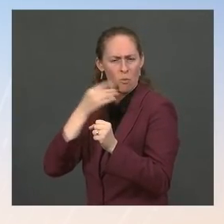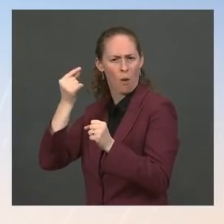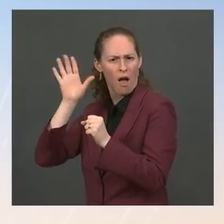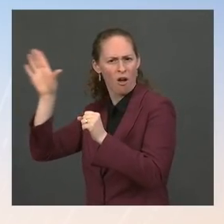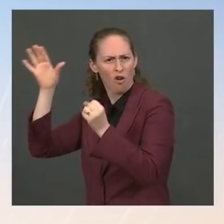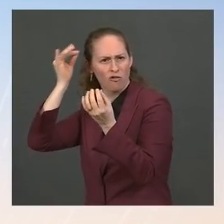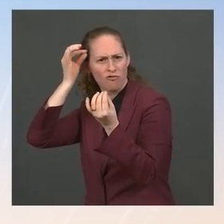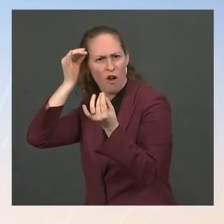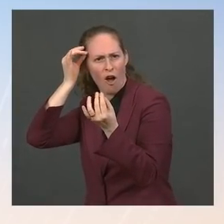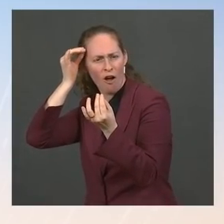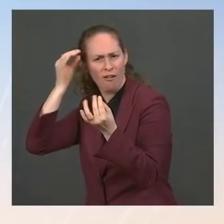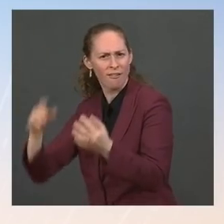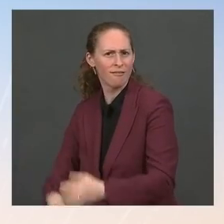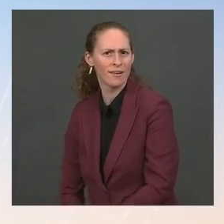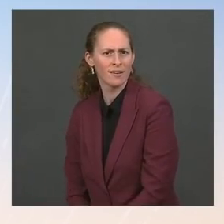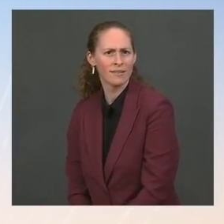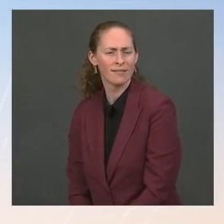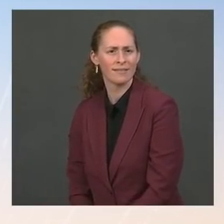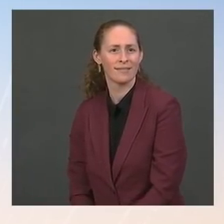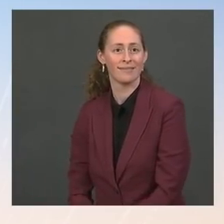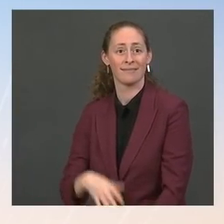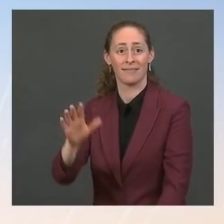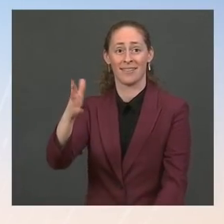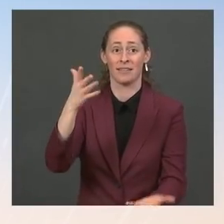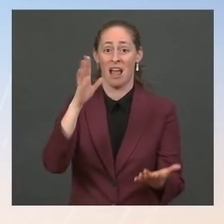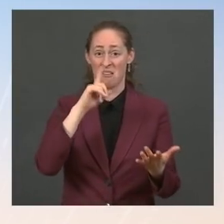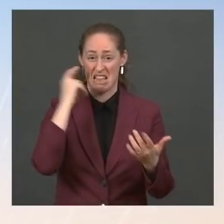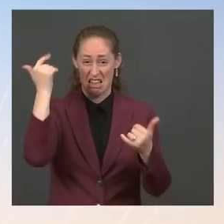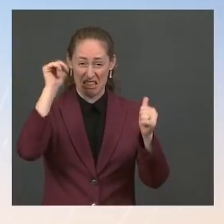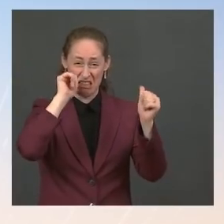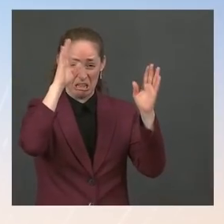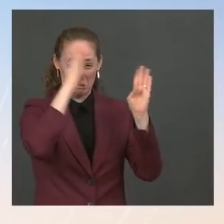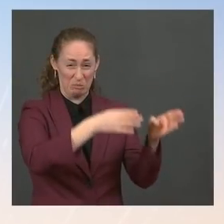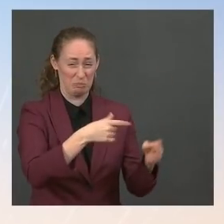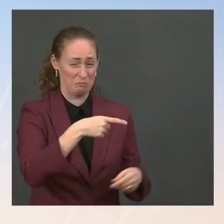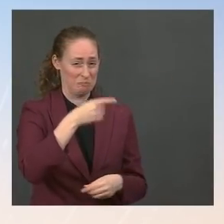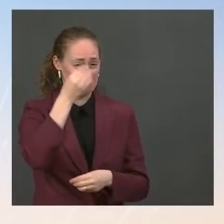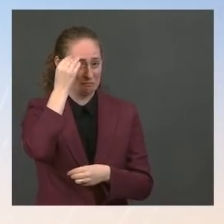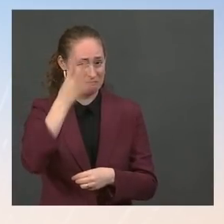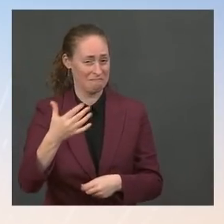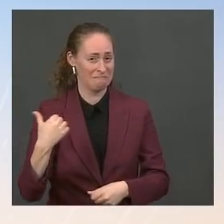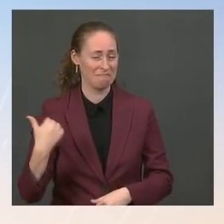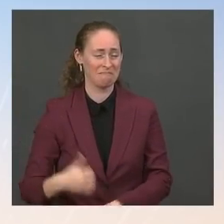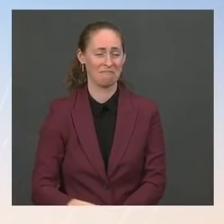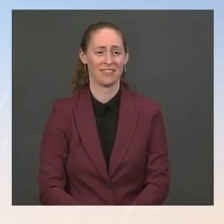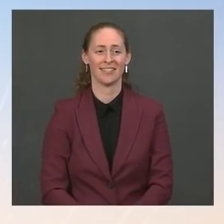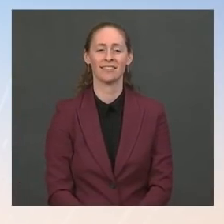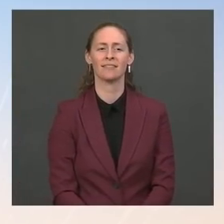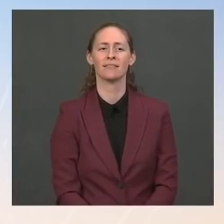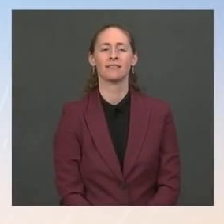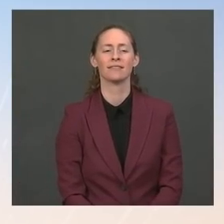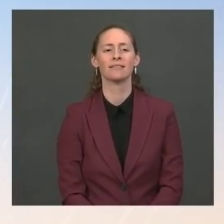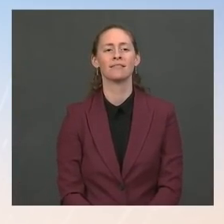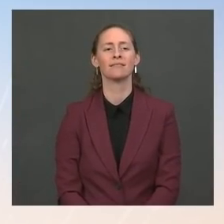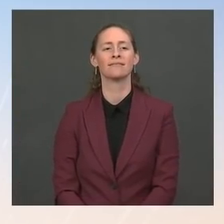get rid of the "uncivil war" in this country. So I guess, through that lens right now, does the President think there are things that he can do differently?